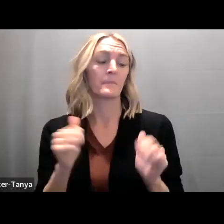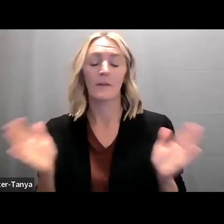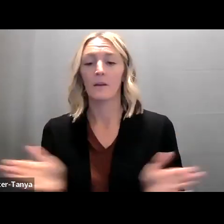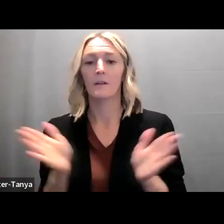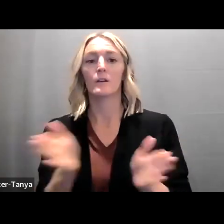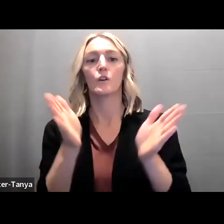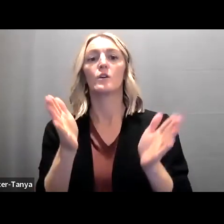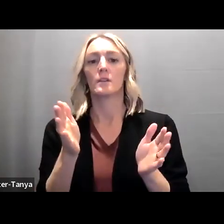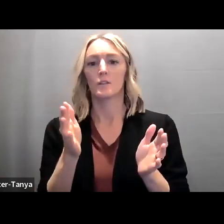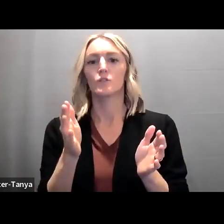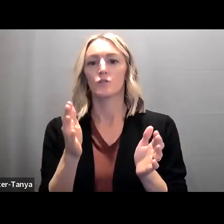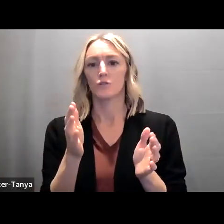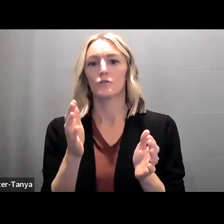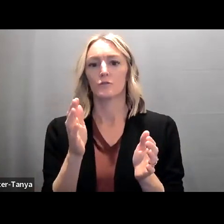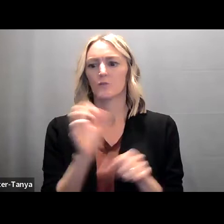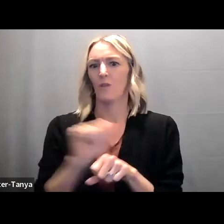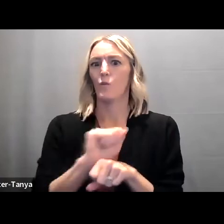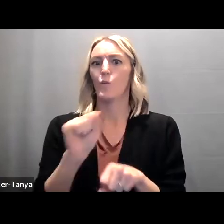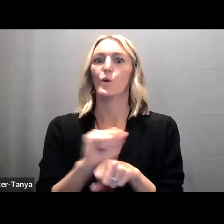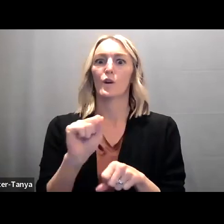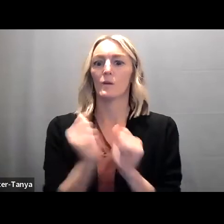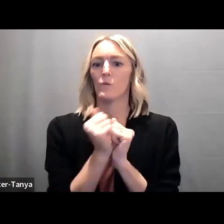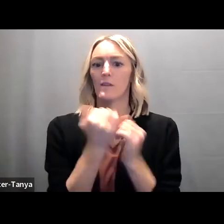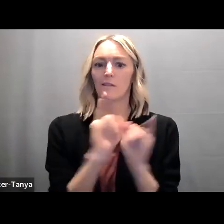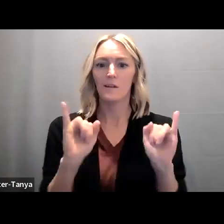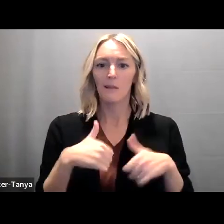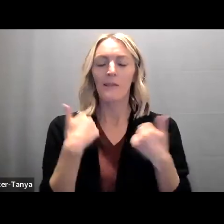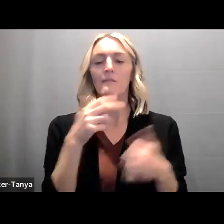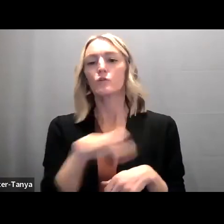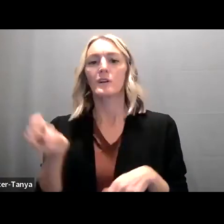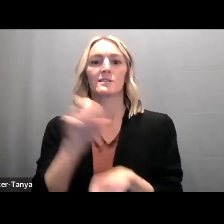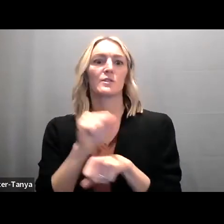SILCKs have been done in independent living and transition work for a very long time.